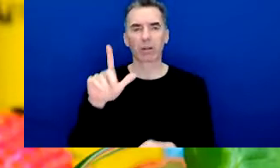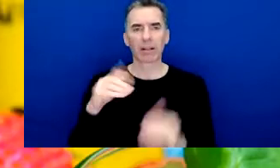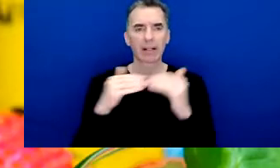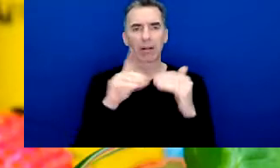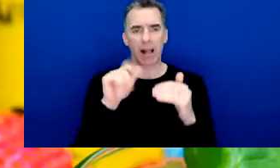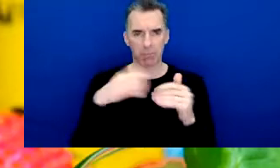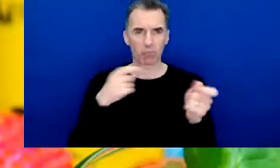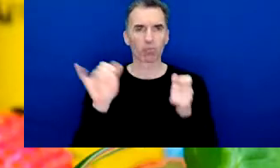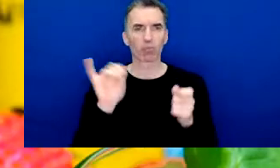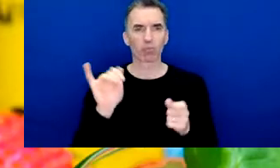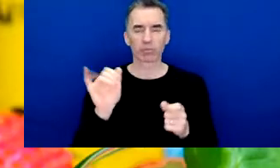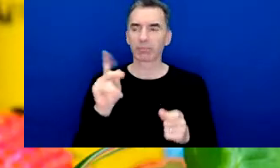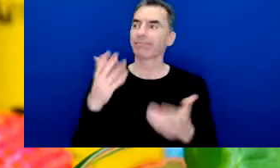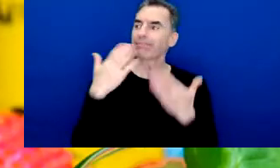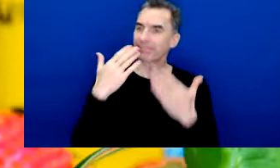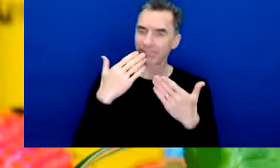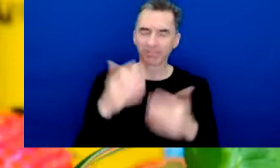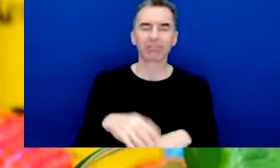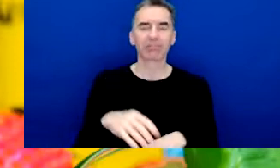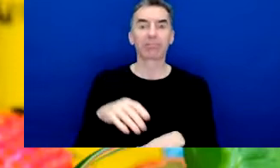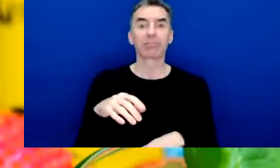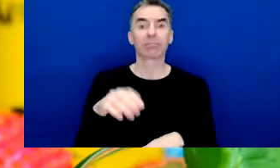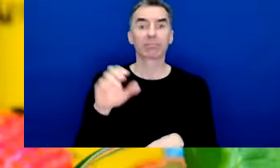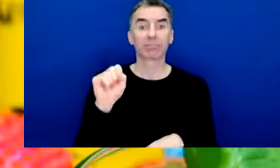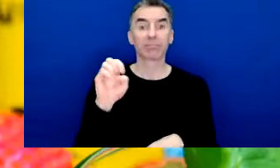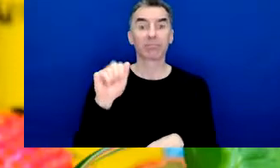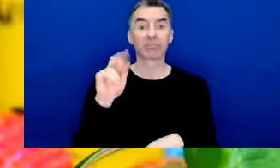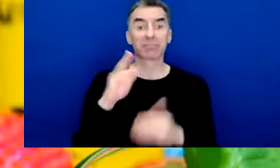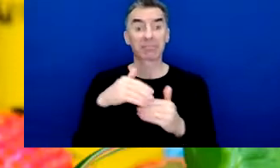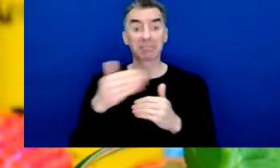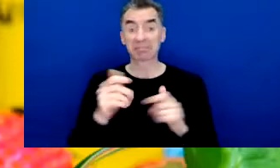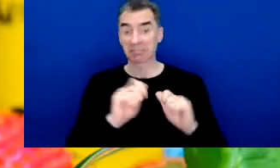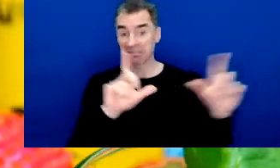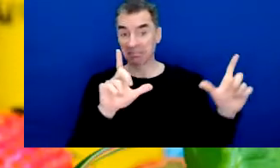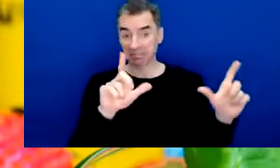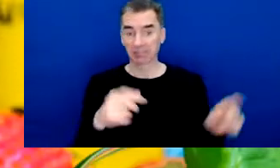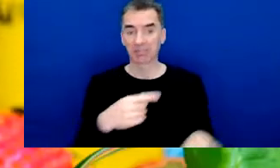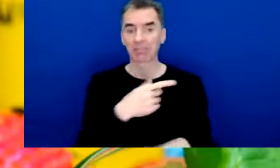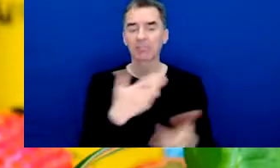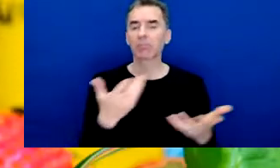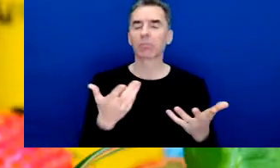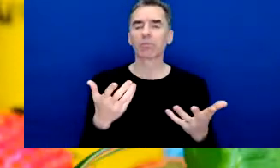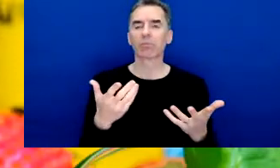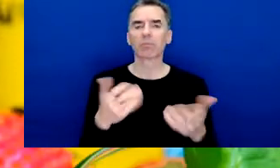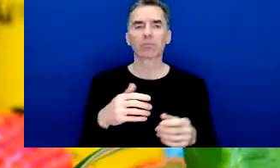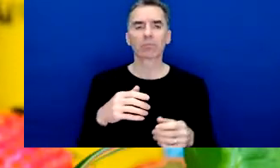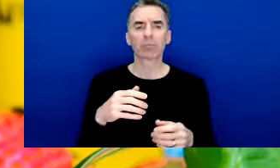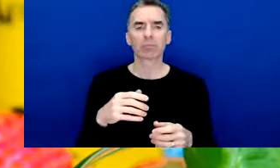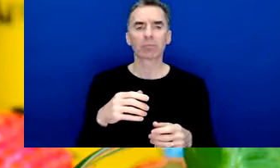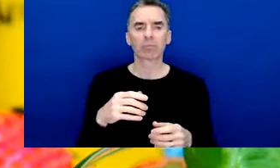So, again, thank you. As Sean goes to the next slide. This is just a follow up from our breakfast burritos and burnout session.